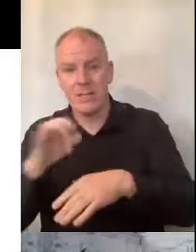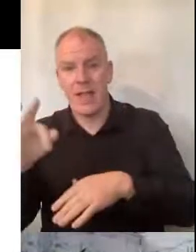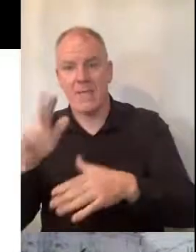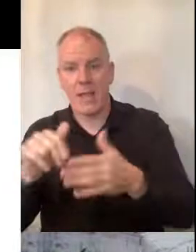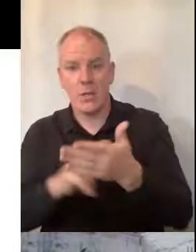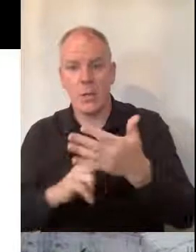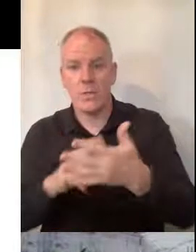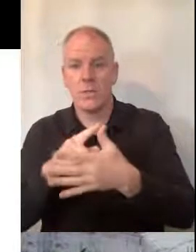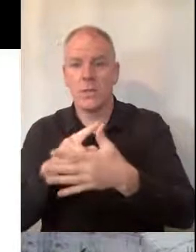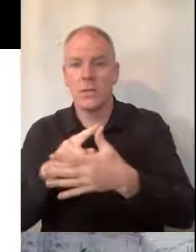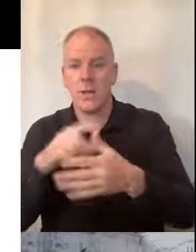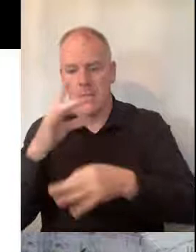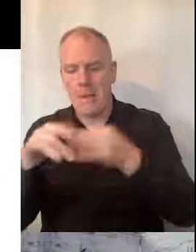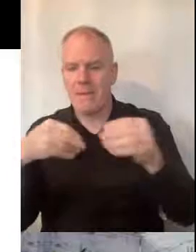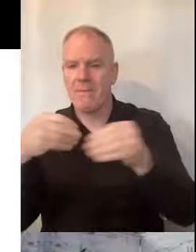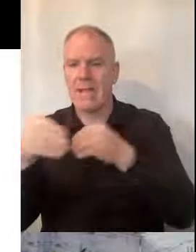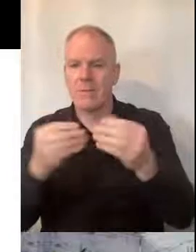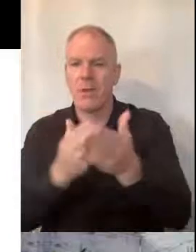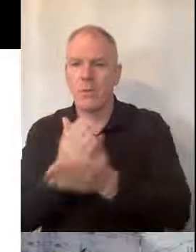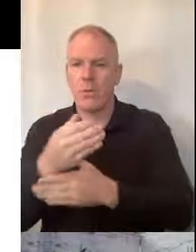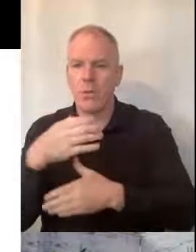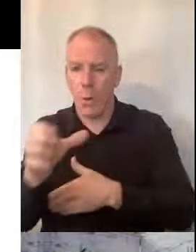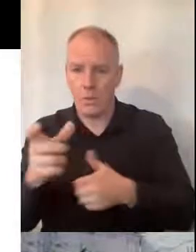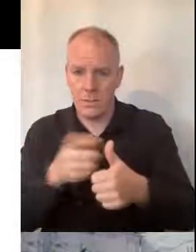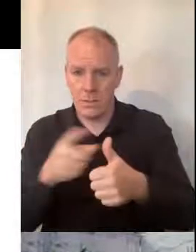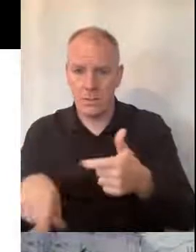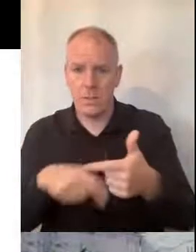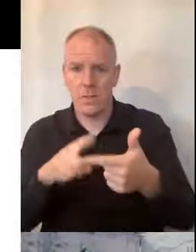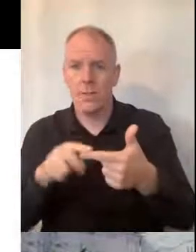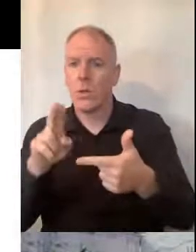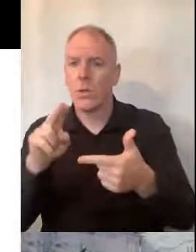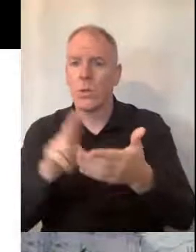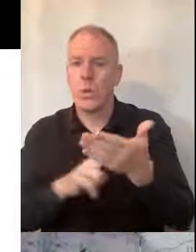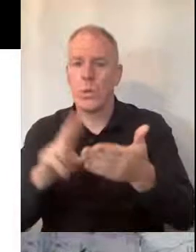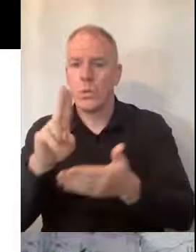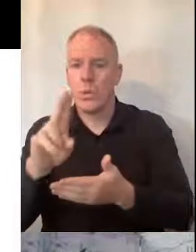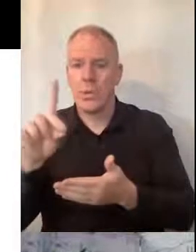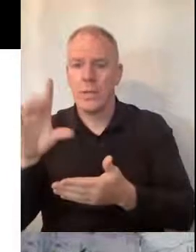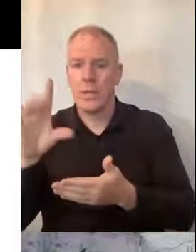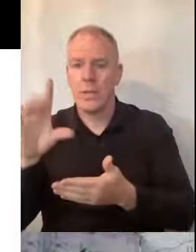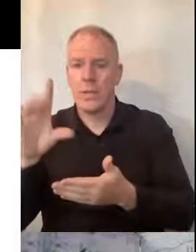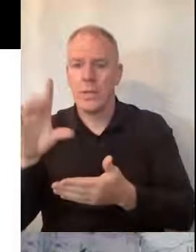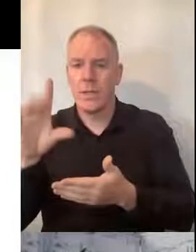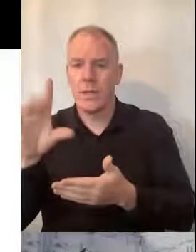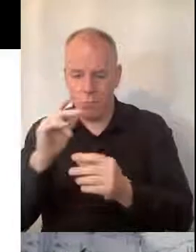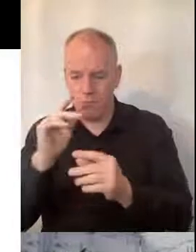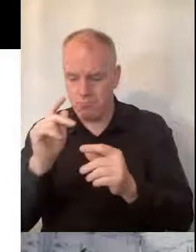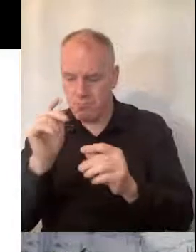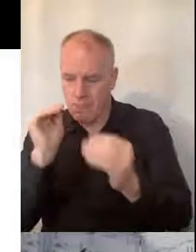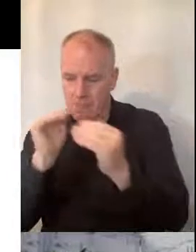Impaired flexibility to write your course design using the UDL framework to review and reflect your existing